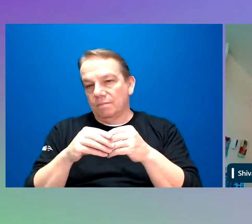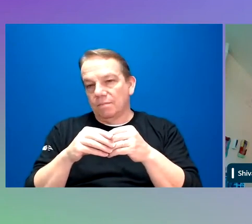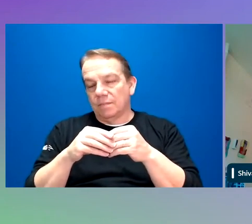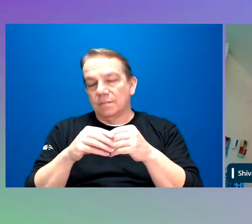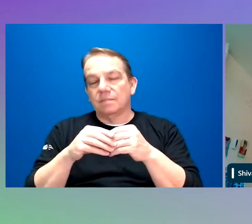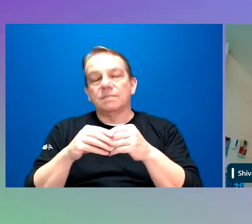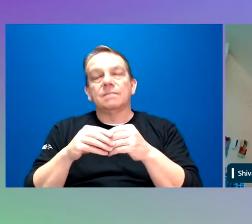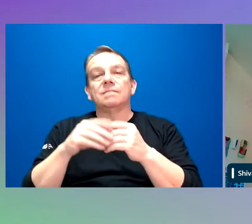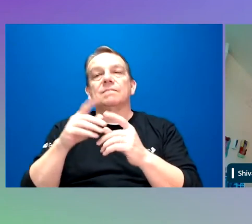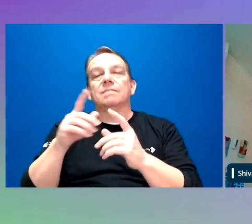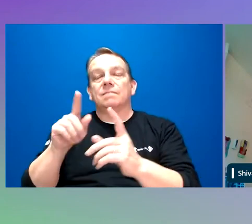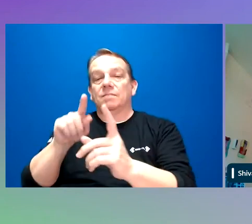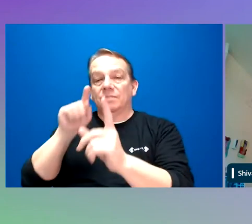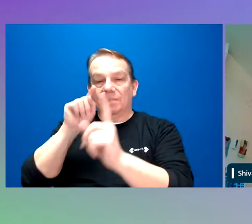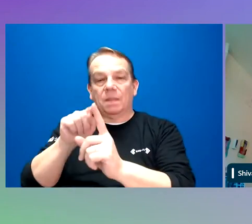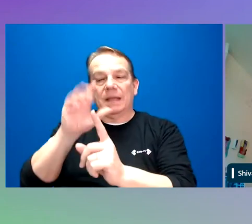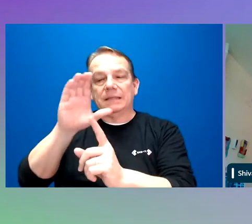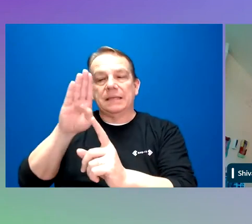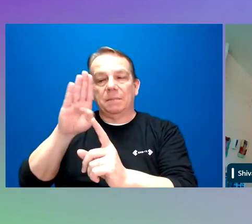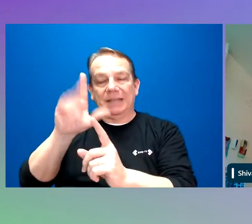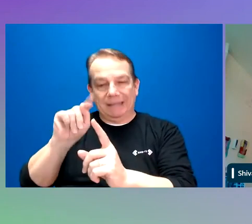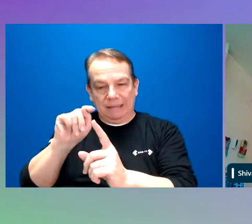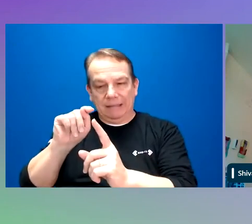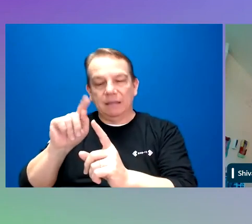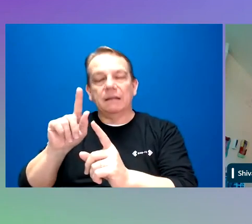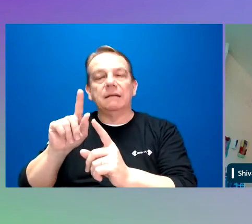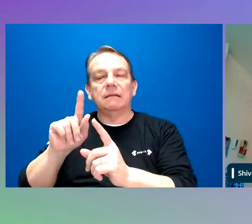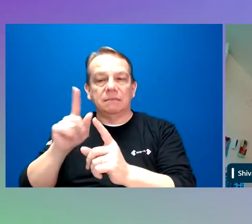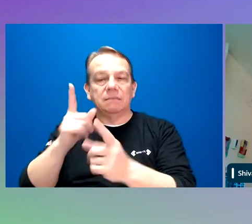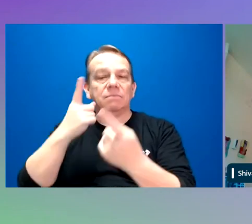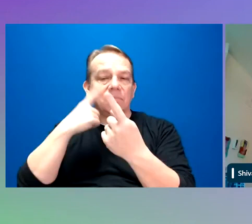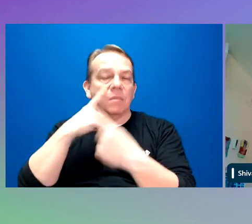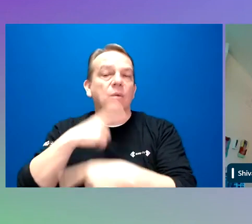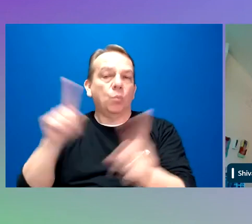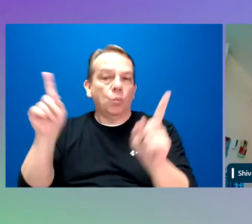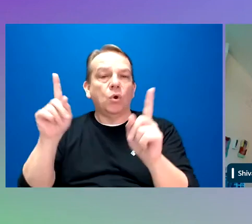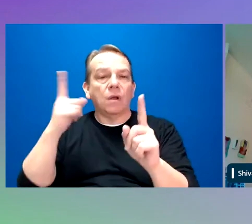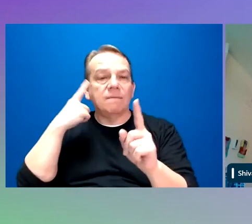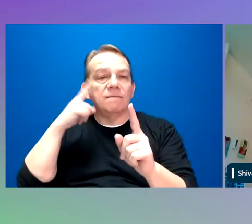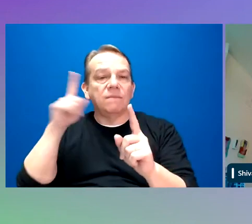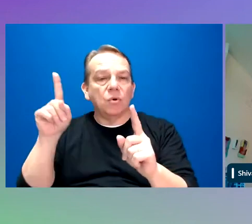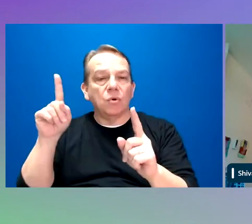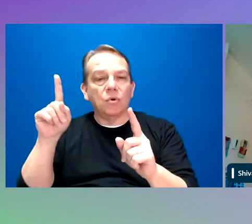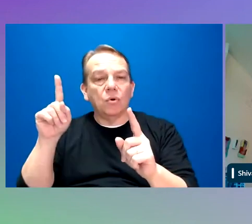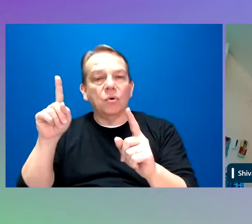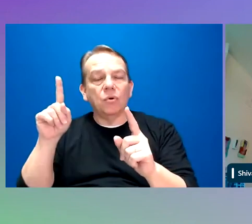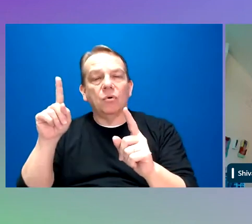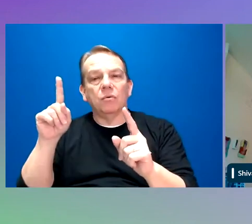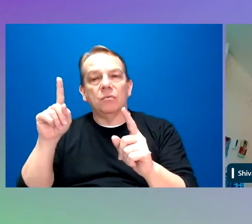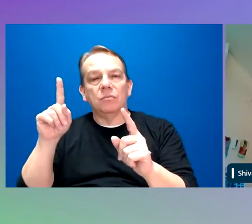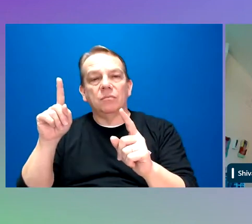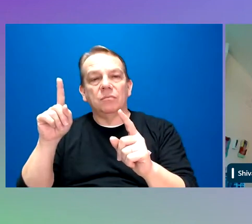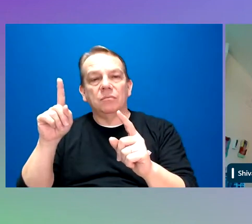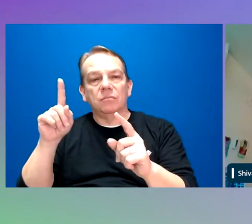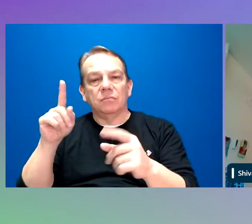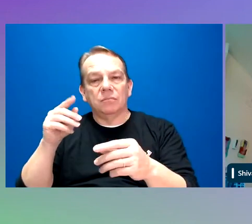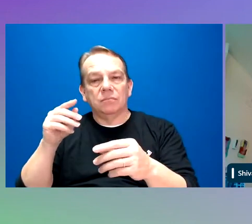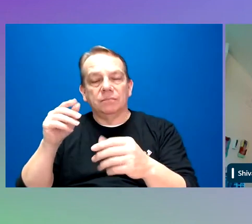it does work for, um, for, for